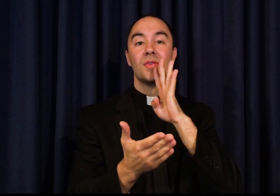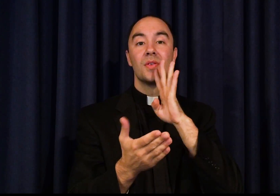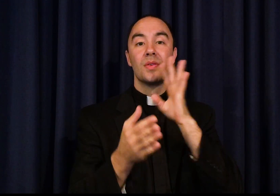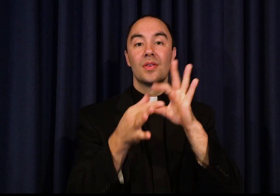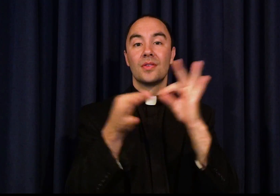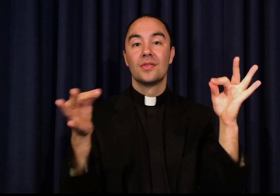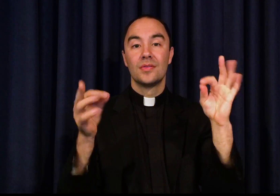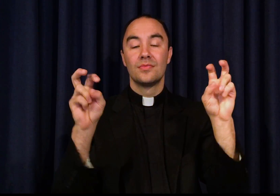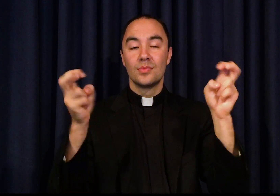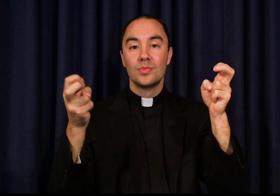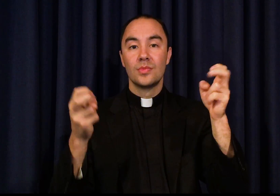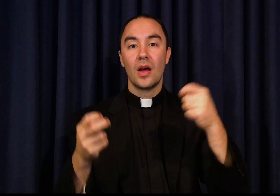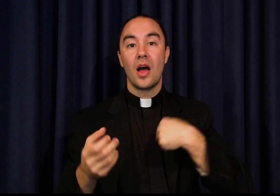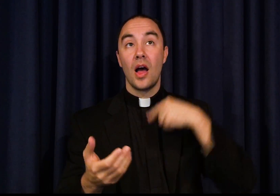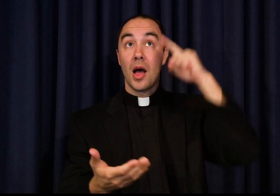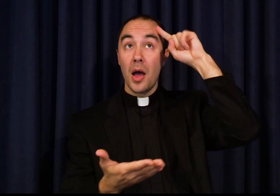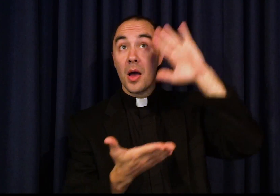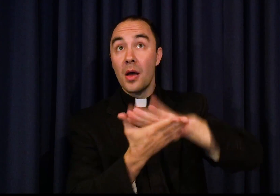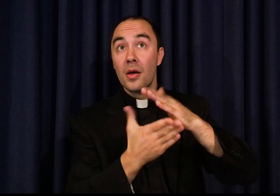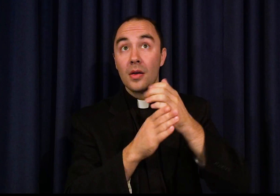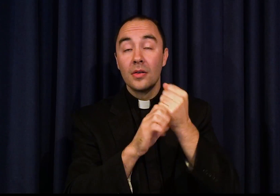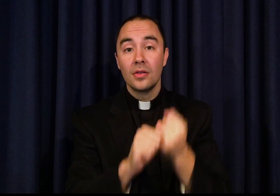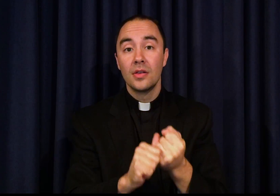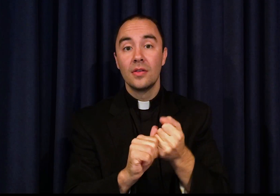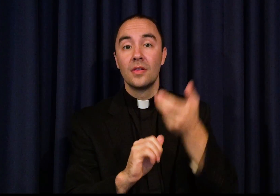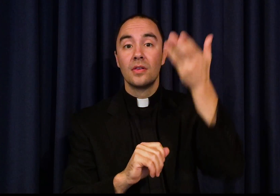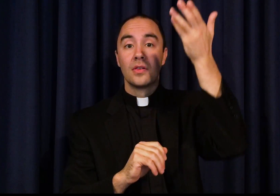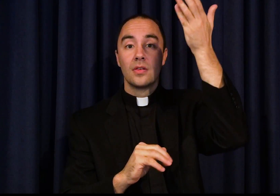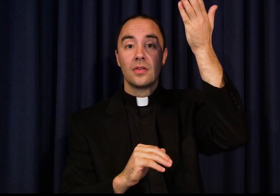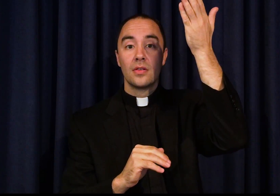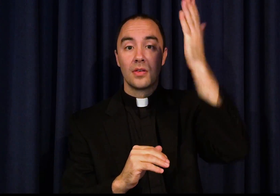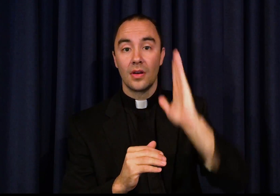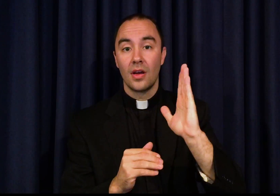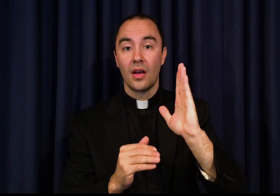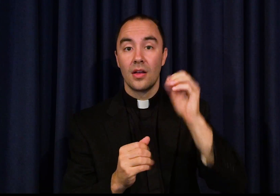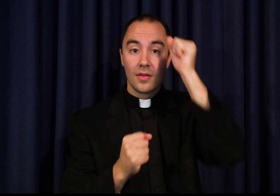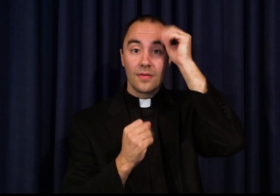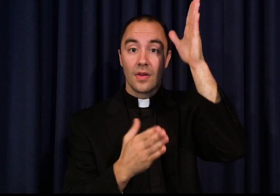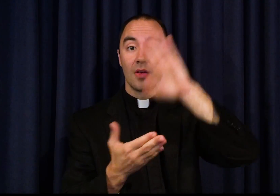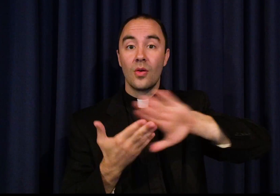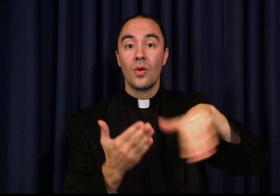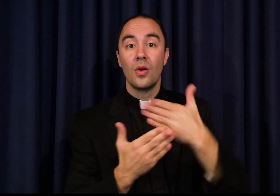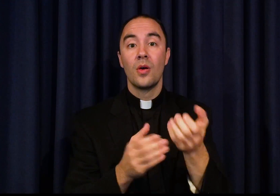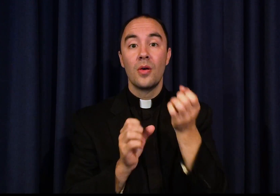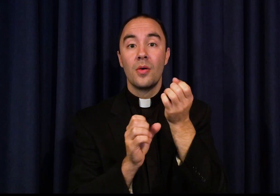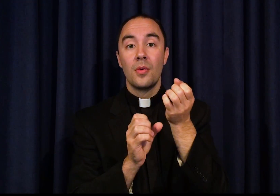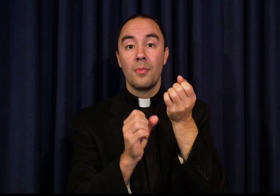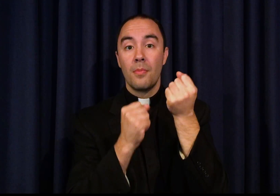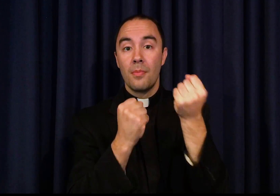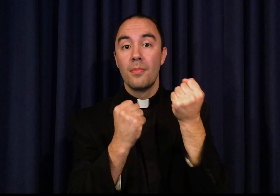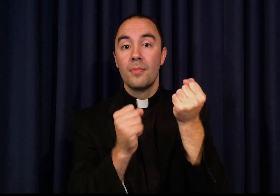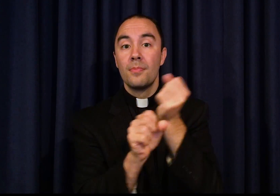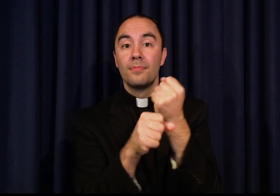deeply the meaning of the words we profess and two weeks ago the line that we were discussing was the part that